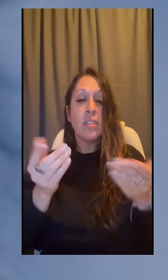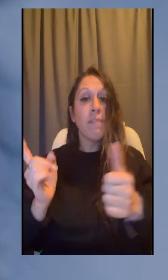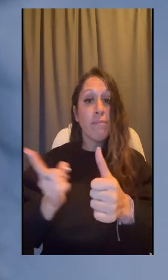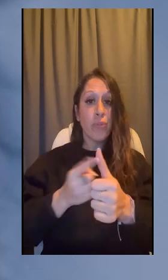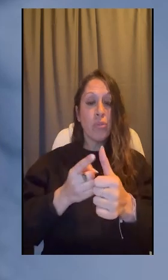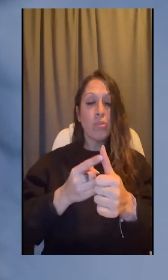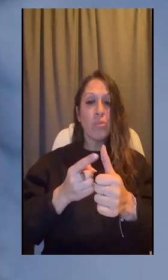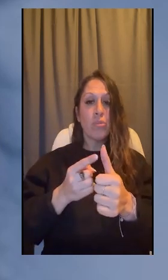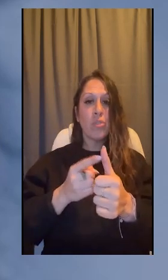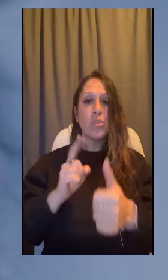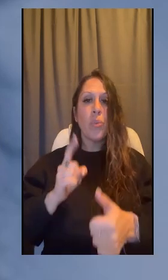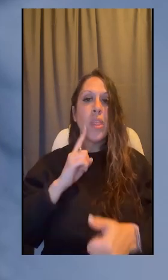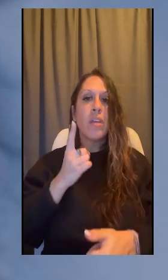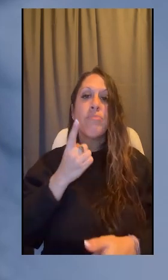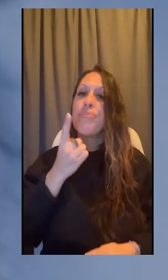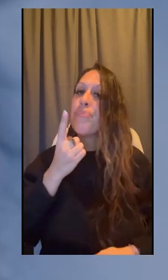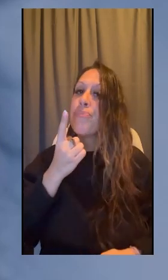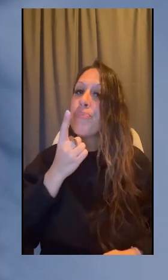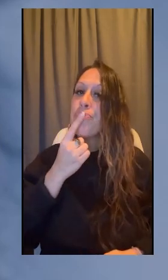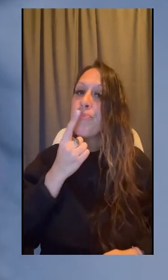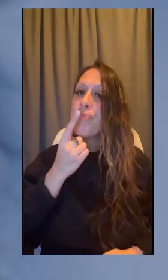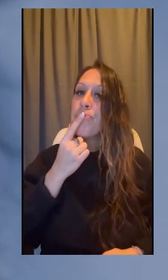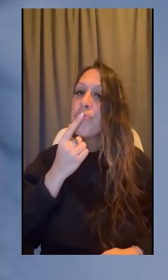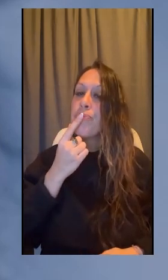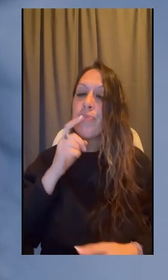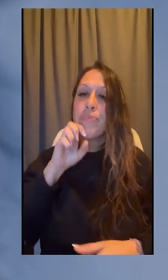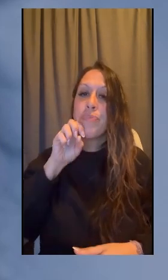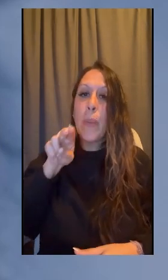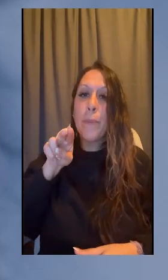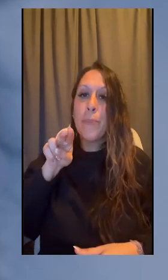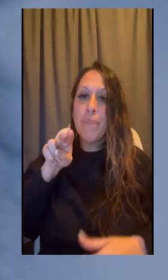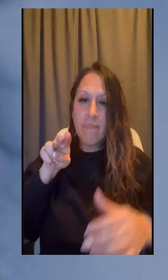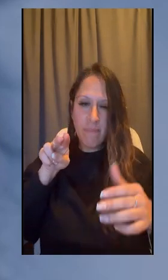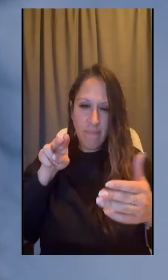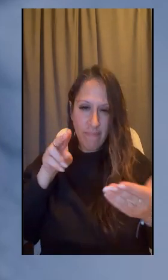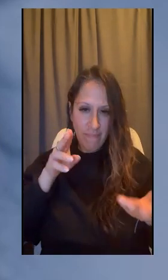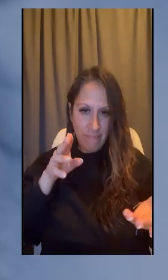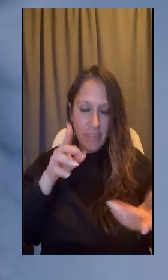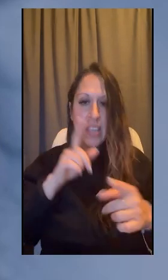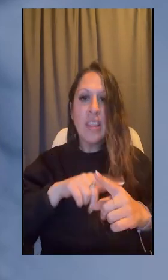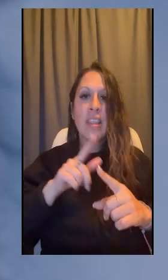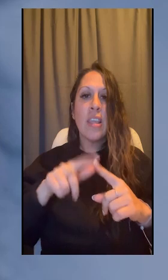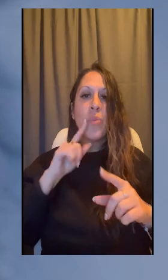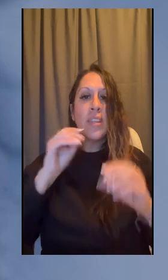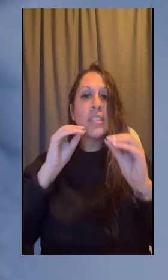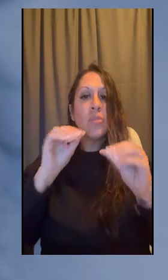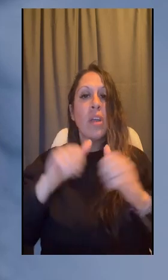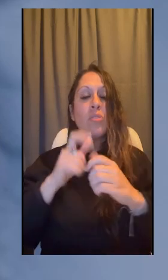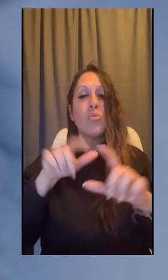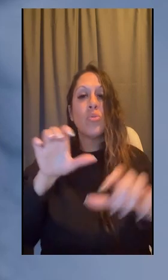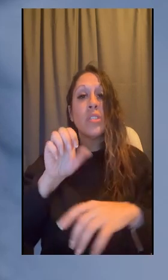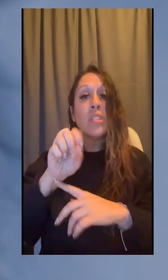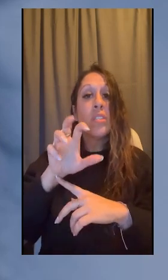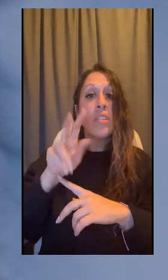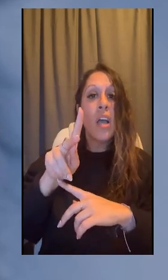First, we'll have you tap on the lips to encourage your baby to stick out their tongue more. Then we'll teach you how to do a suck tug of war